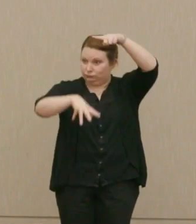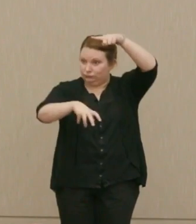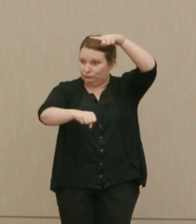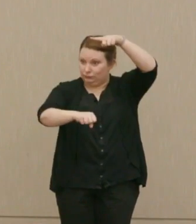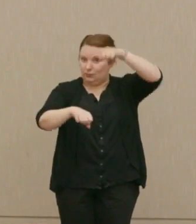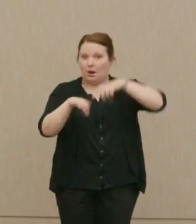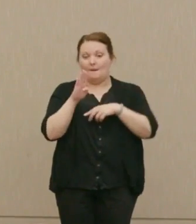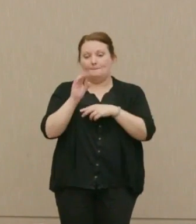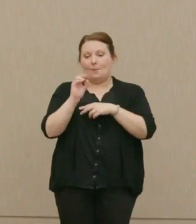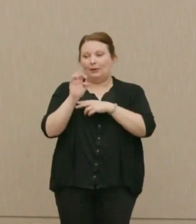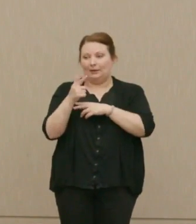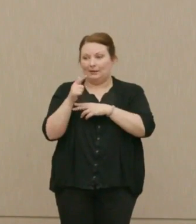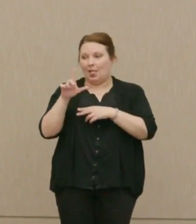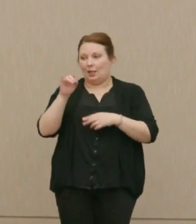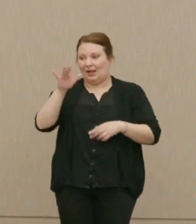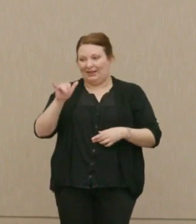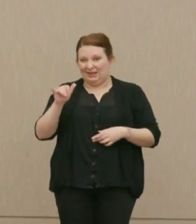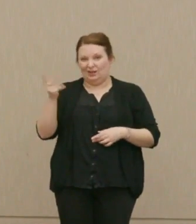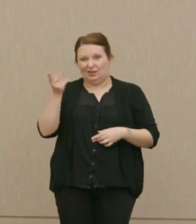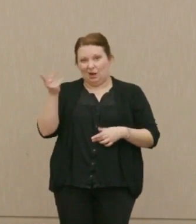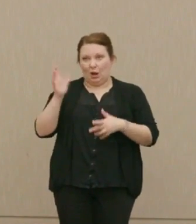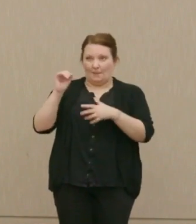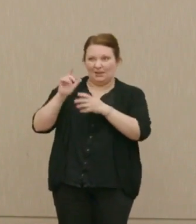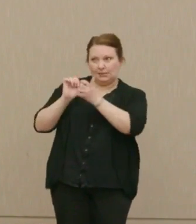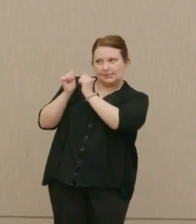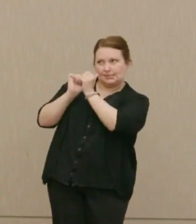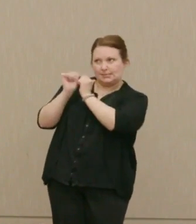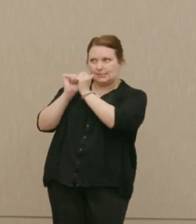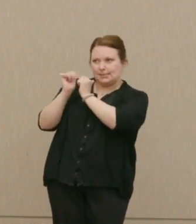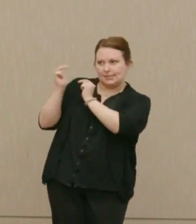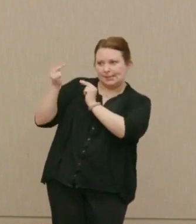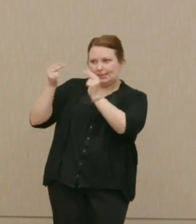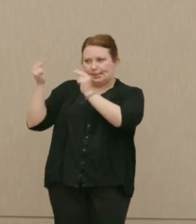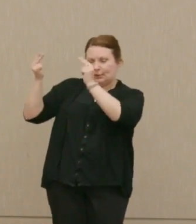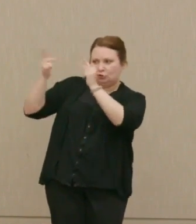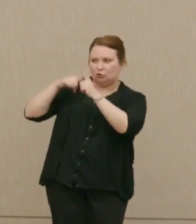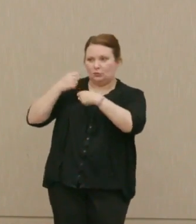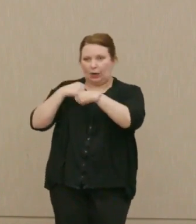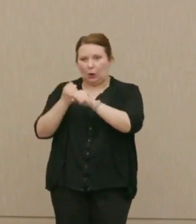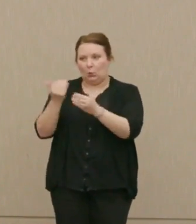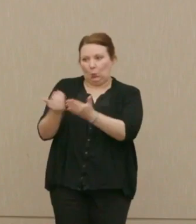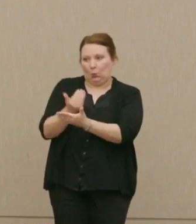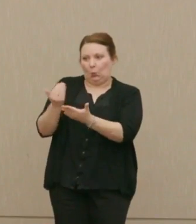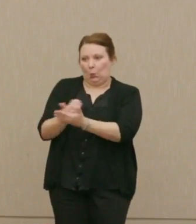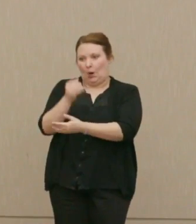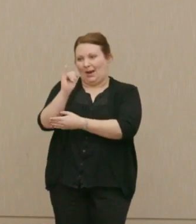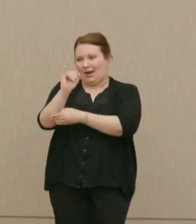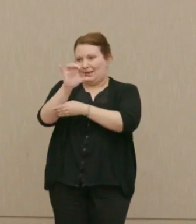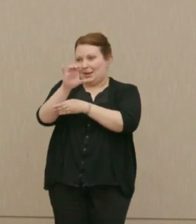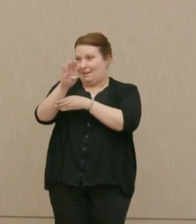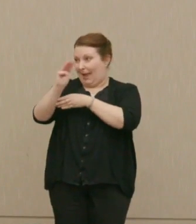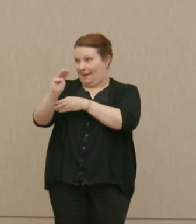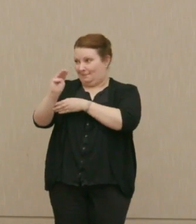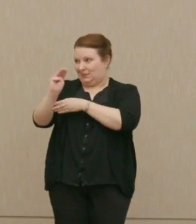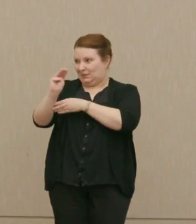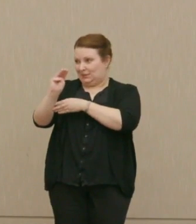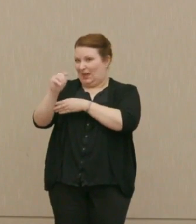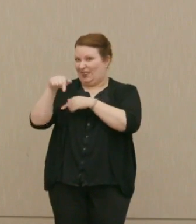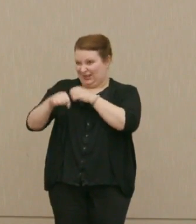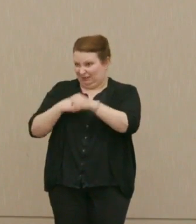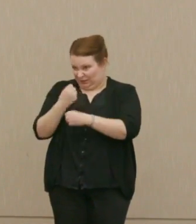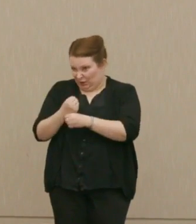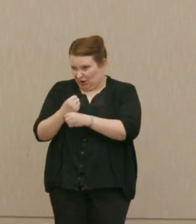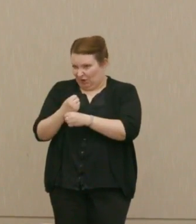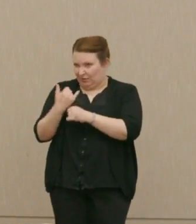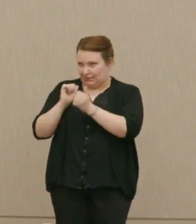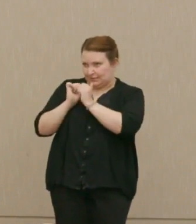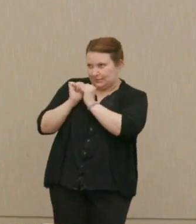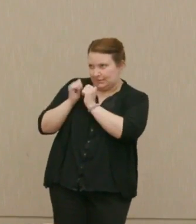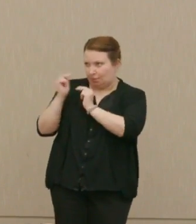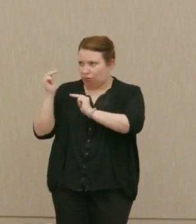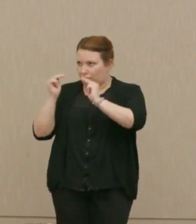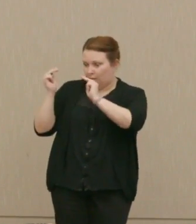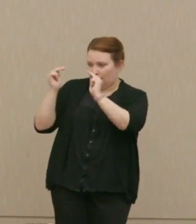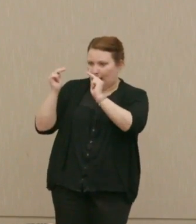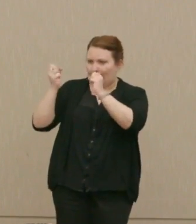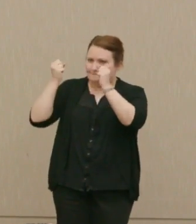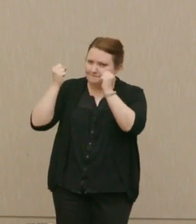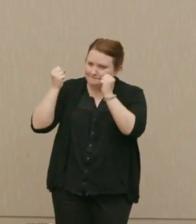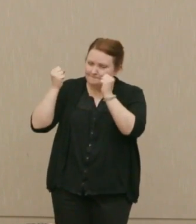Lockheed, who are vying for producing new ICBMs this year, scores of billions of dollars